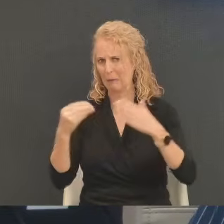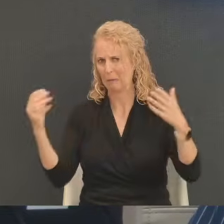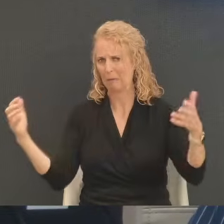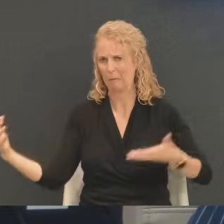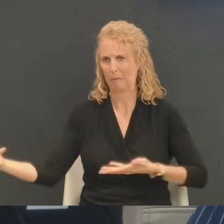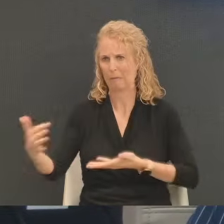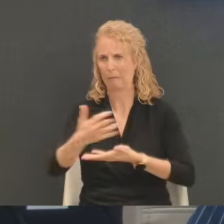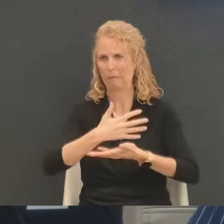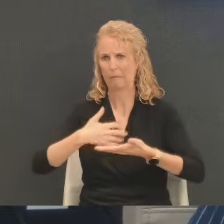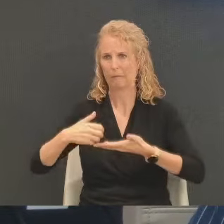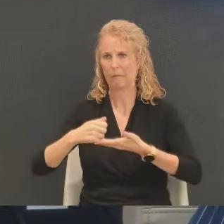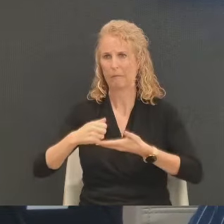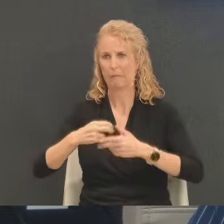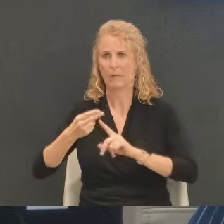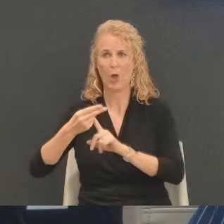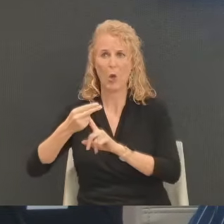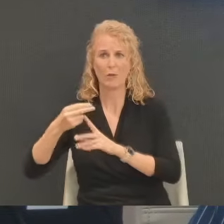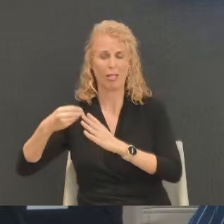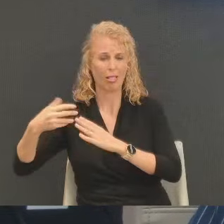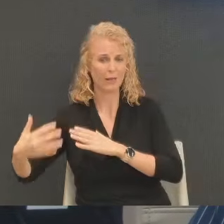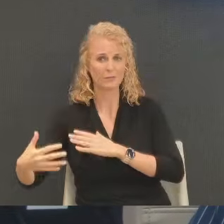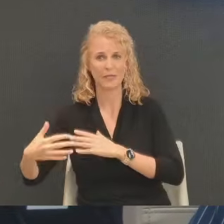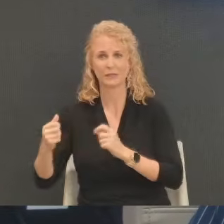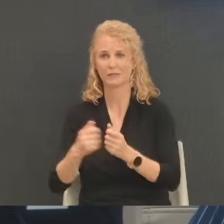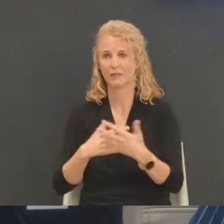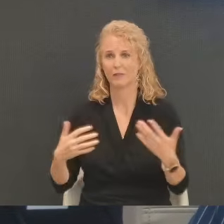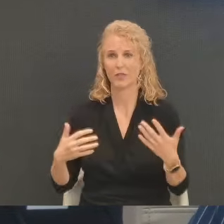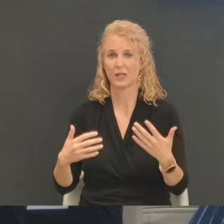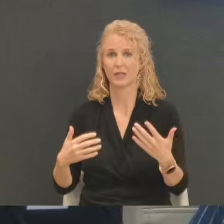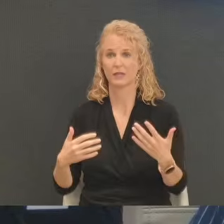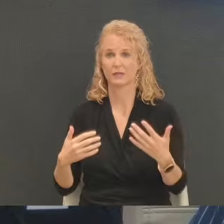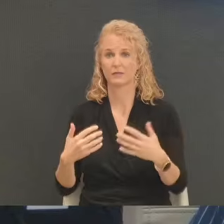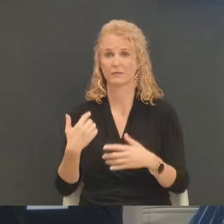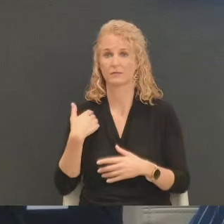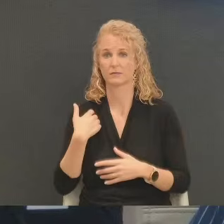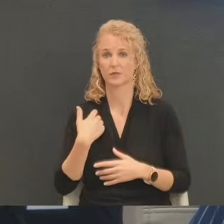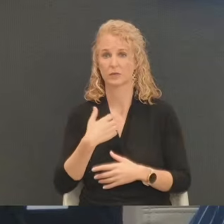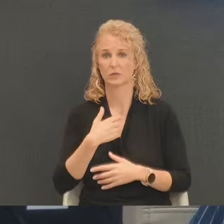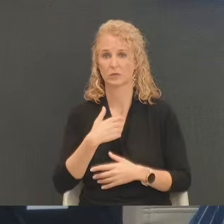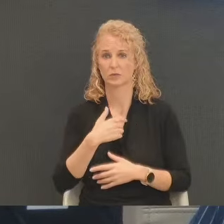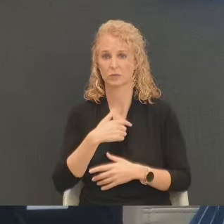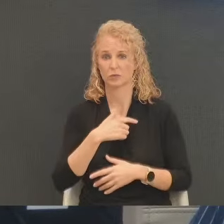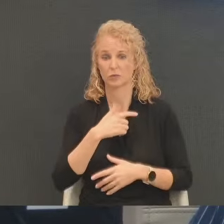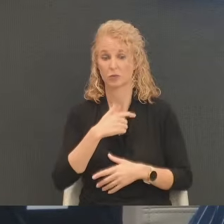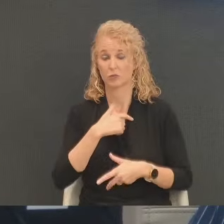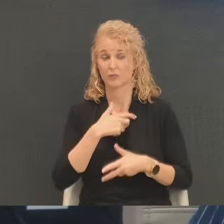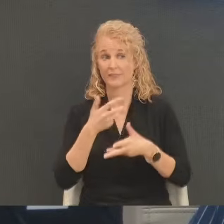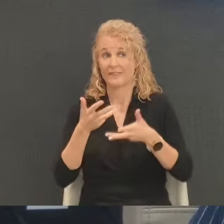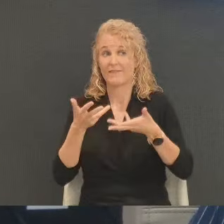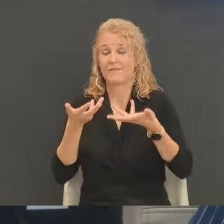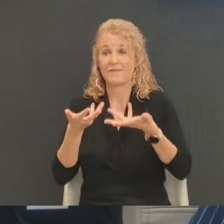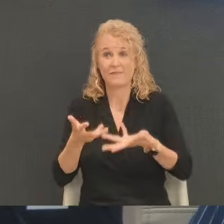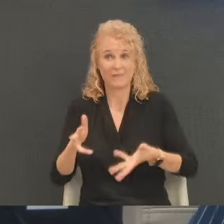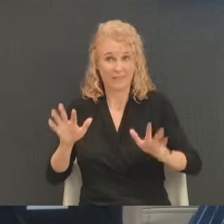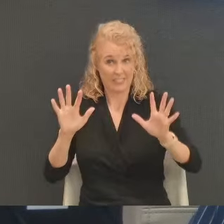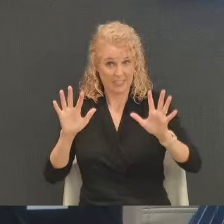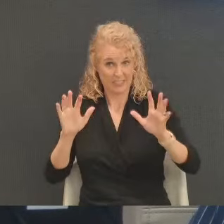overcharging for hotel rooms and all that. Will we at least be done or or will we have a construction